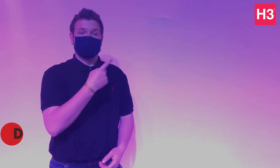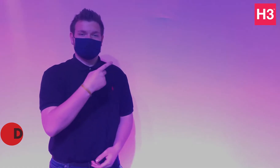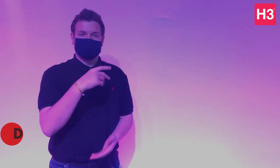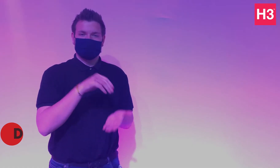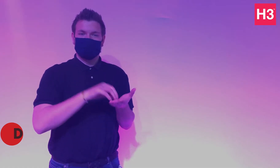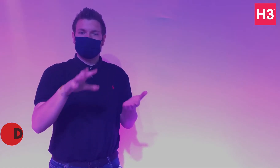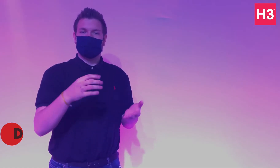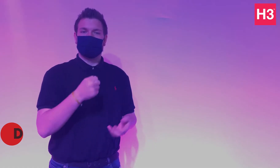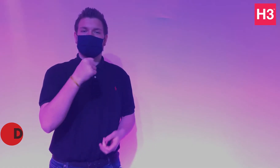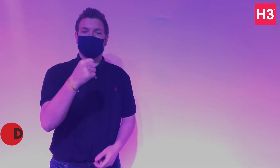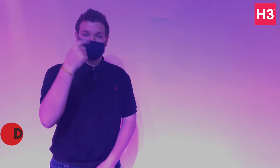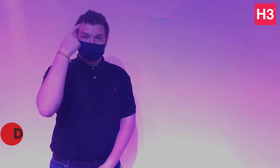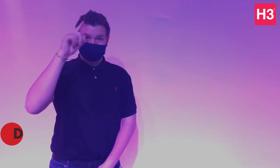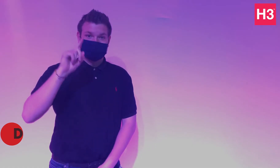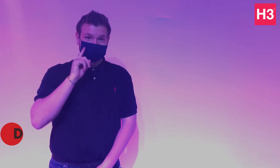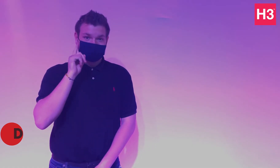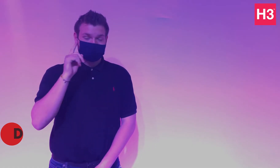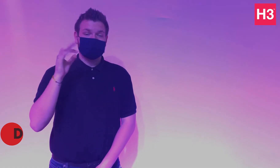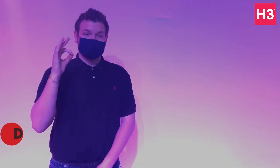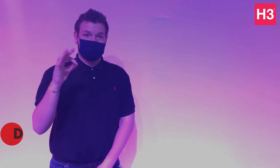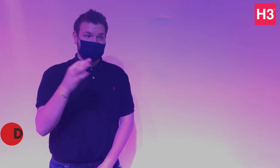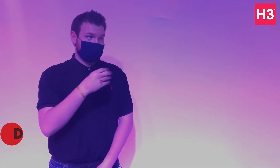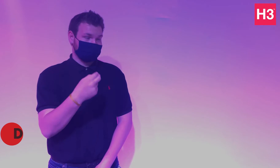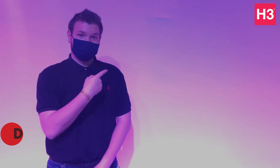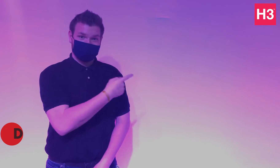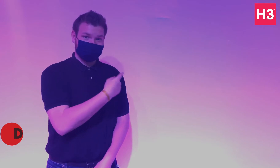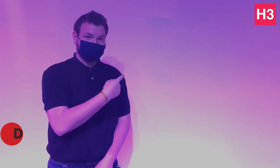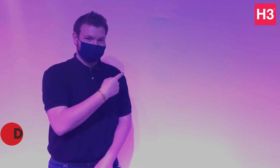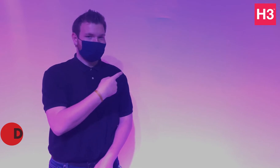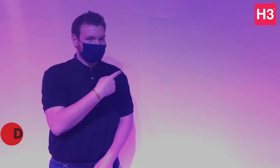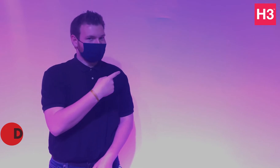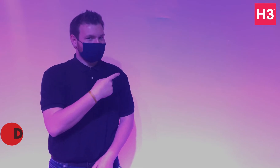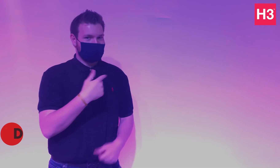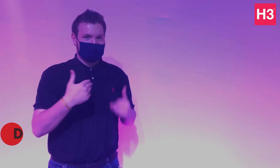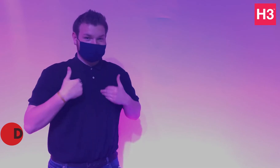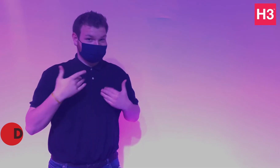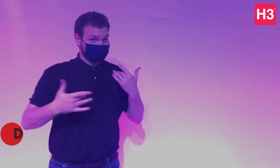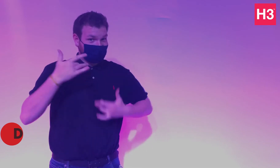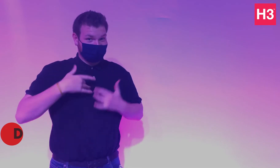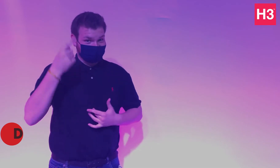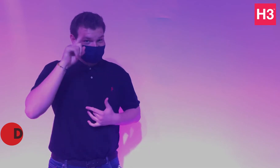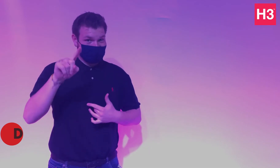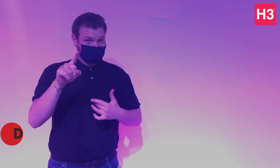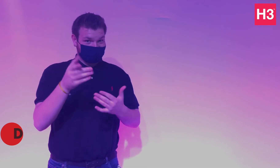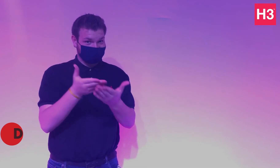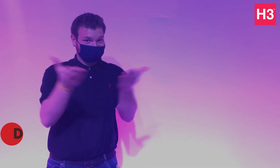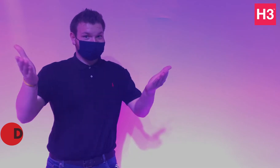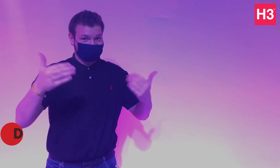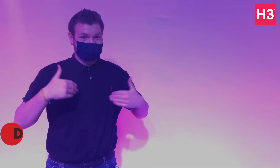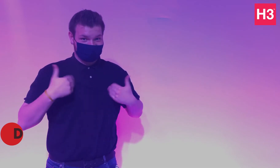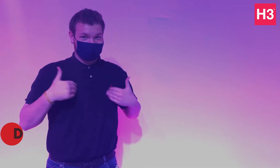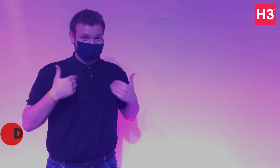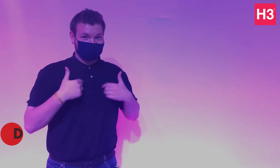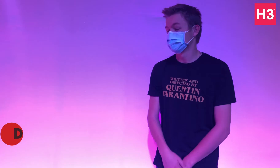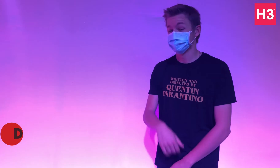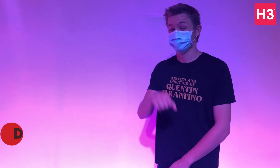We are currently doing student placement for DeafDots and we have something exciting for Deaf Youth!